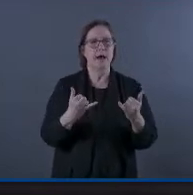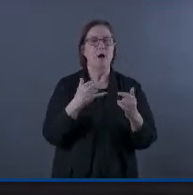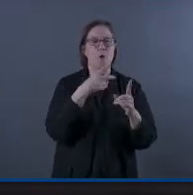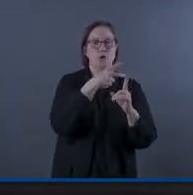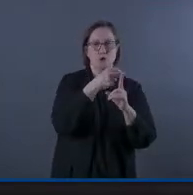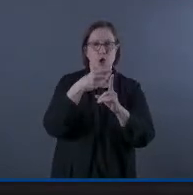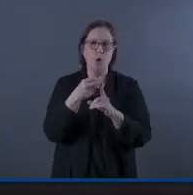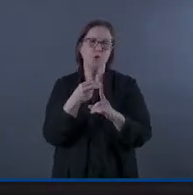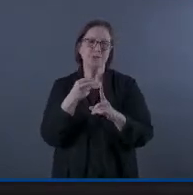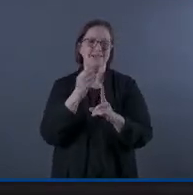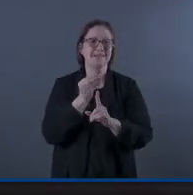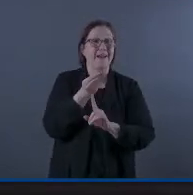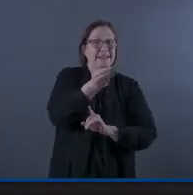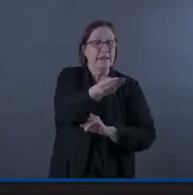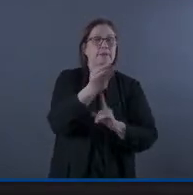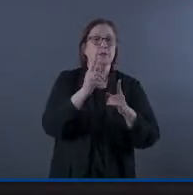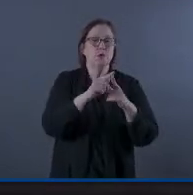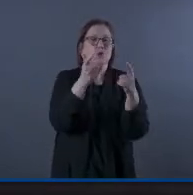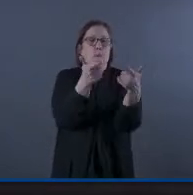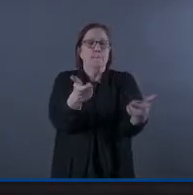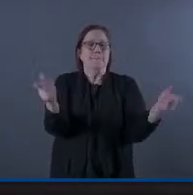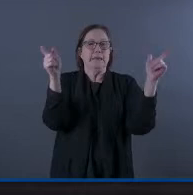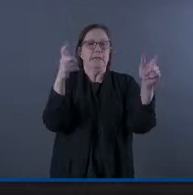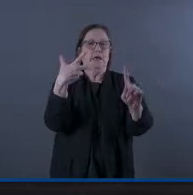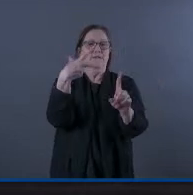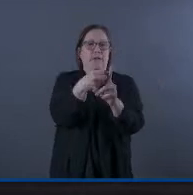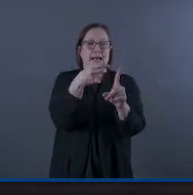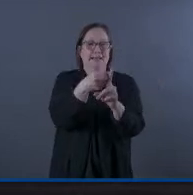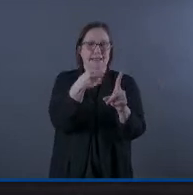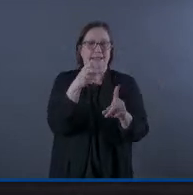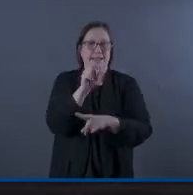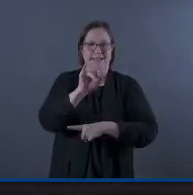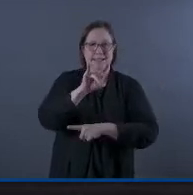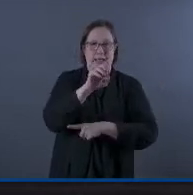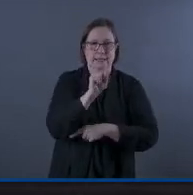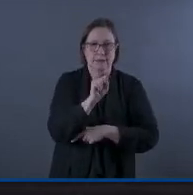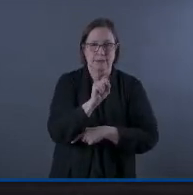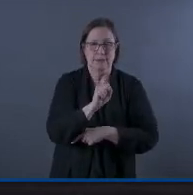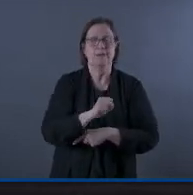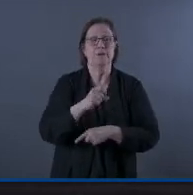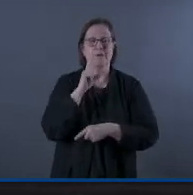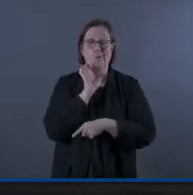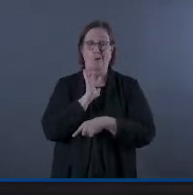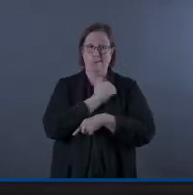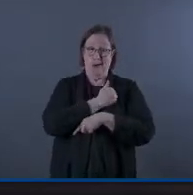And so I think that's been really challenging for us in the community. I know for Family Care Network, you know,